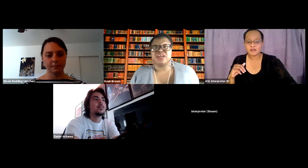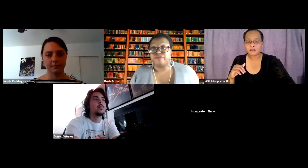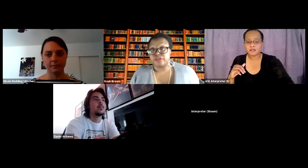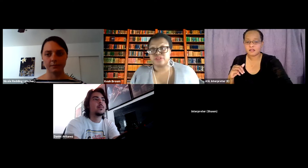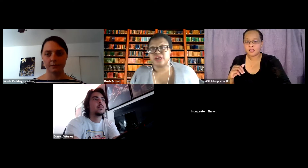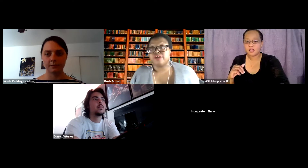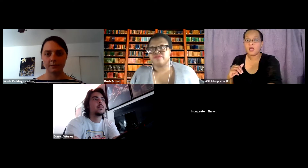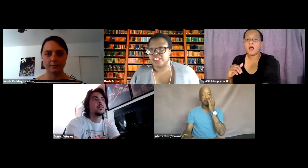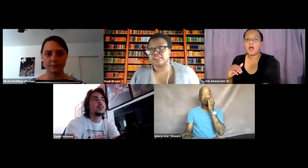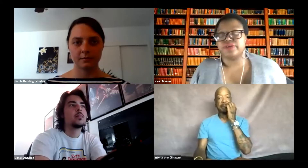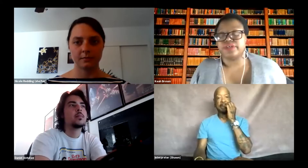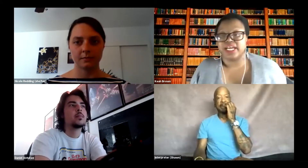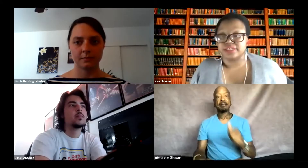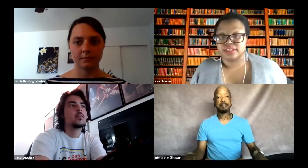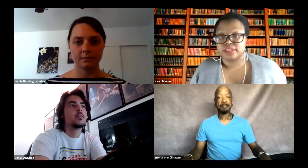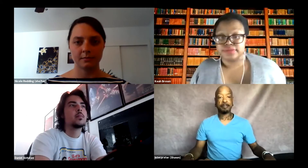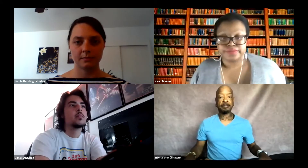up for yourself, the easier it gets.